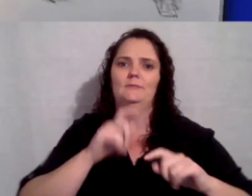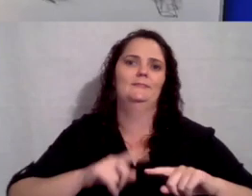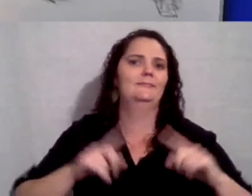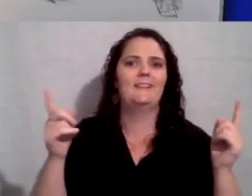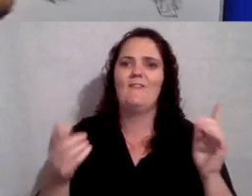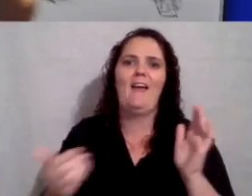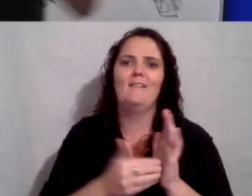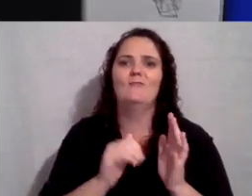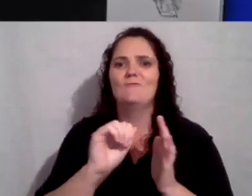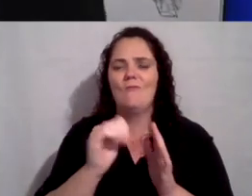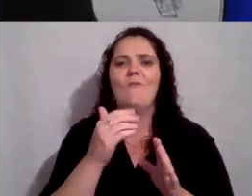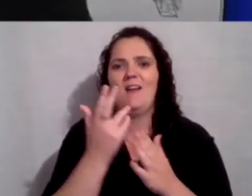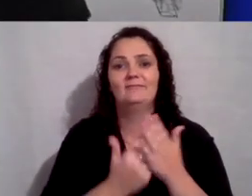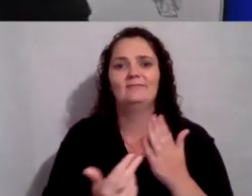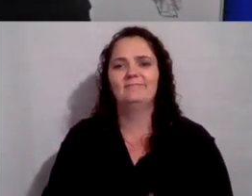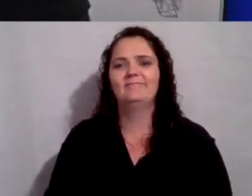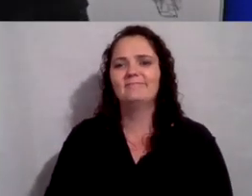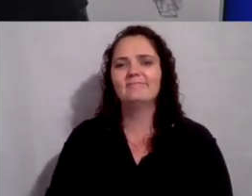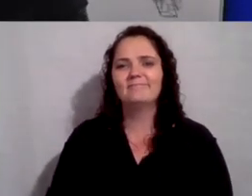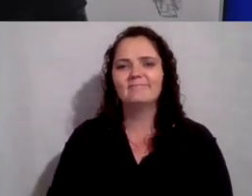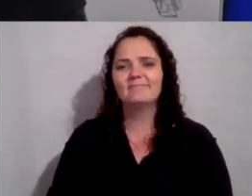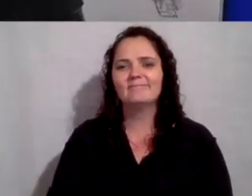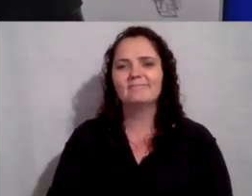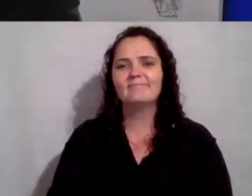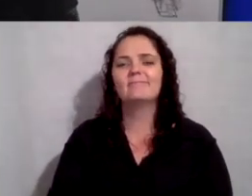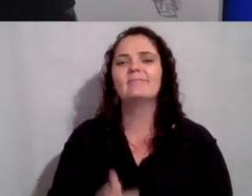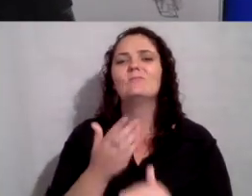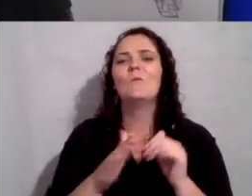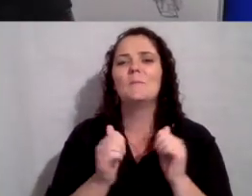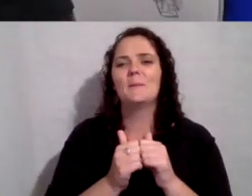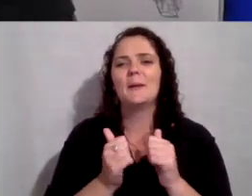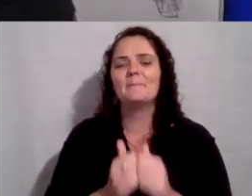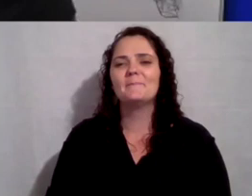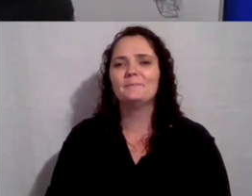Alright so let's get a fresh sheet of paper,